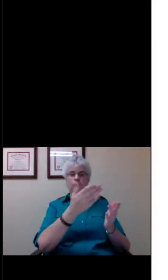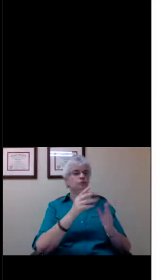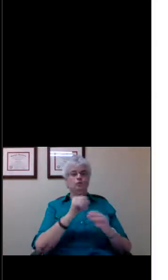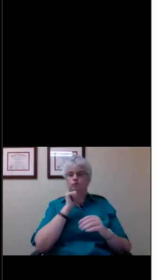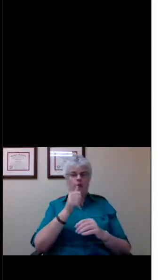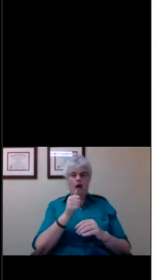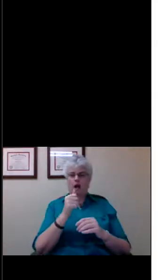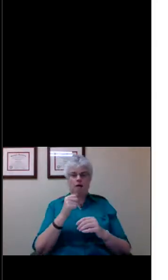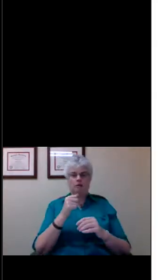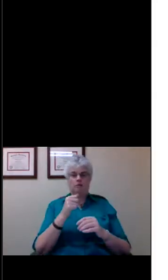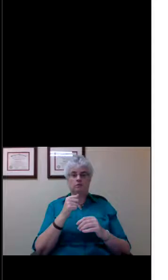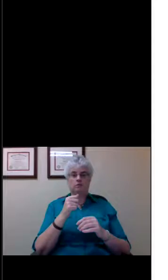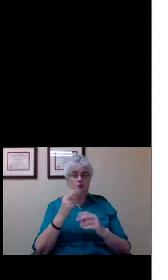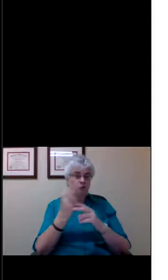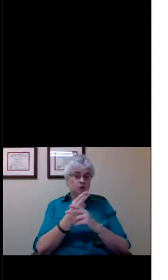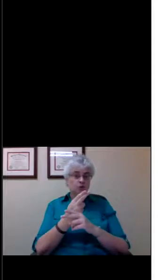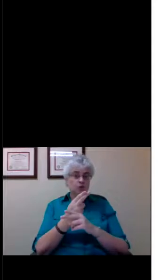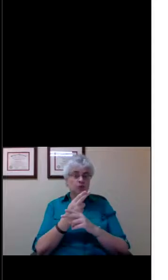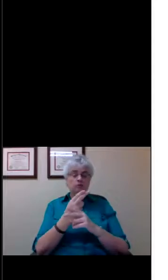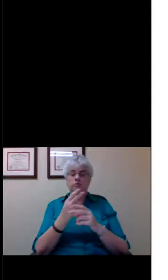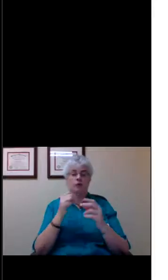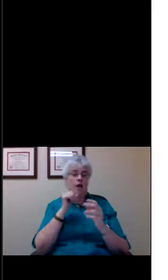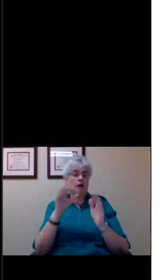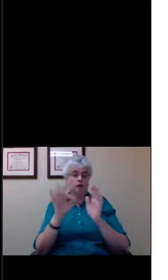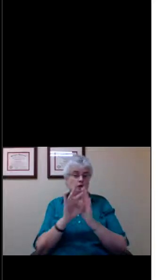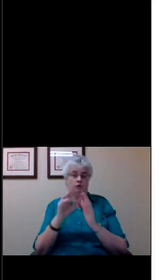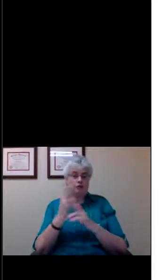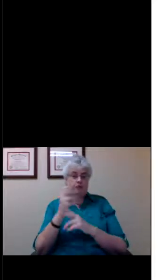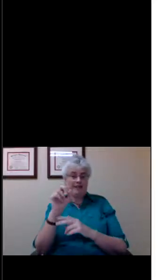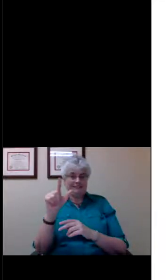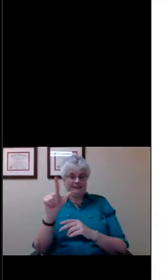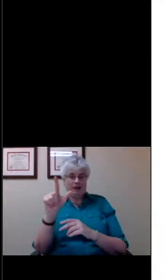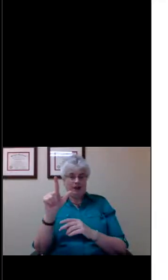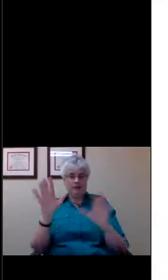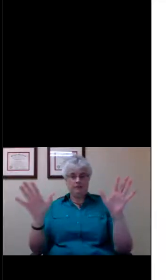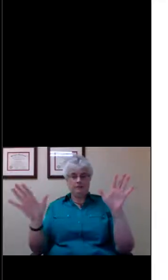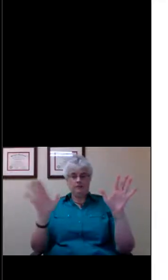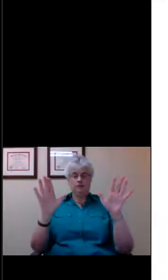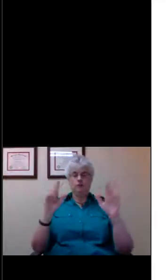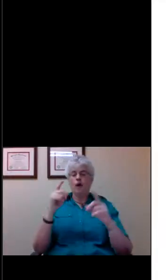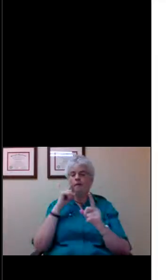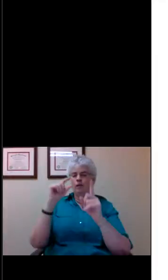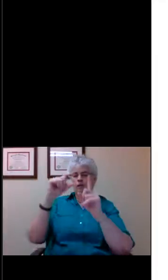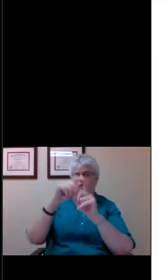people out there who don't use or don't choose to use American Sign Language. So